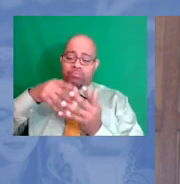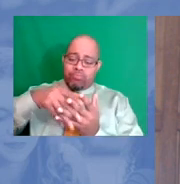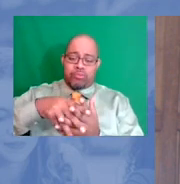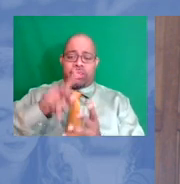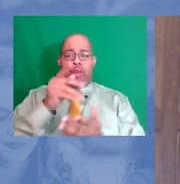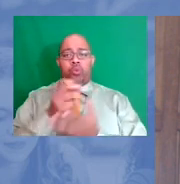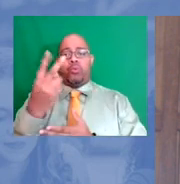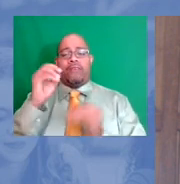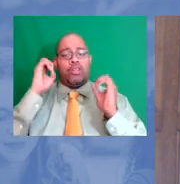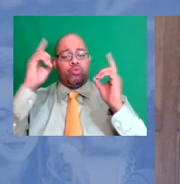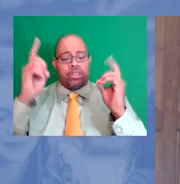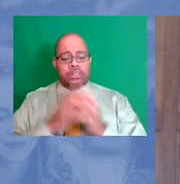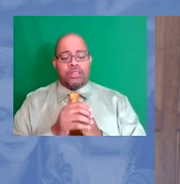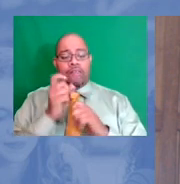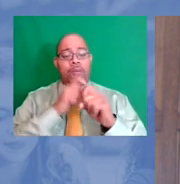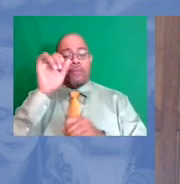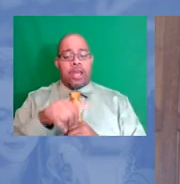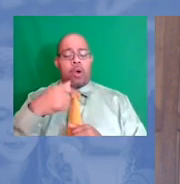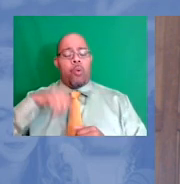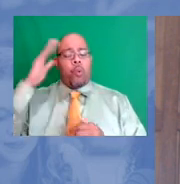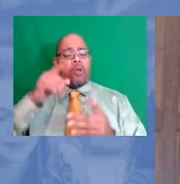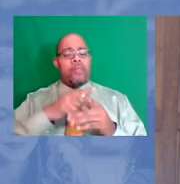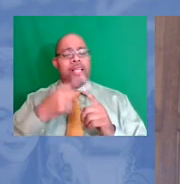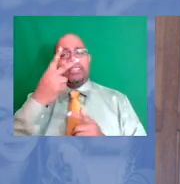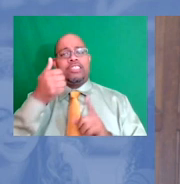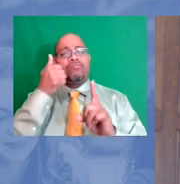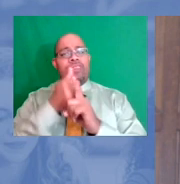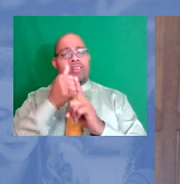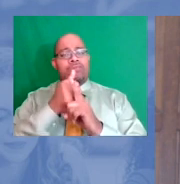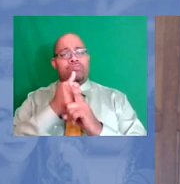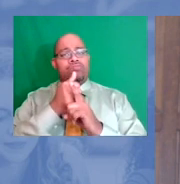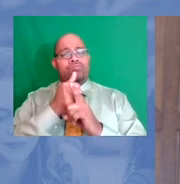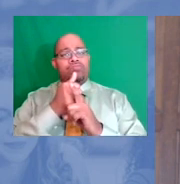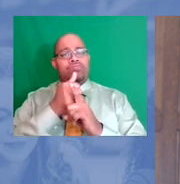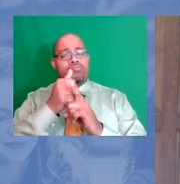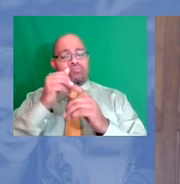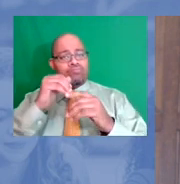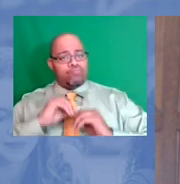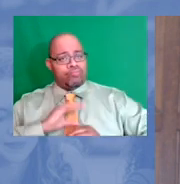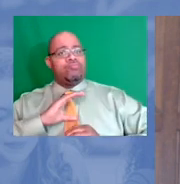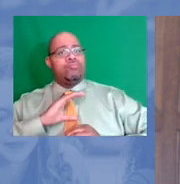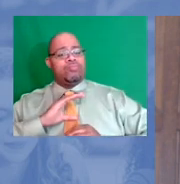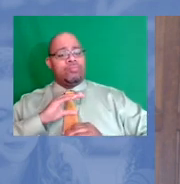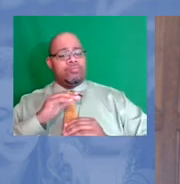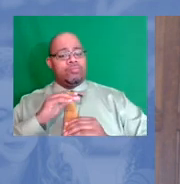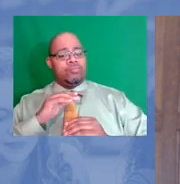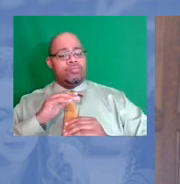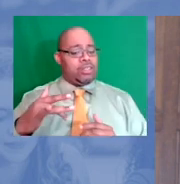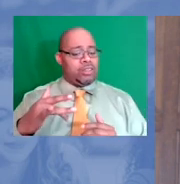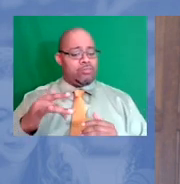FROM THERE WE WILL THEN SEE SELF ASSURED COMPASSIONATE STUDENTS BECAUSE EQUITY IN EDUCATION DOES